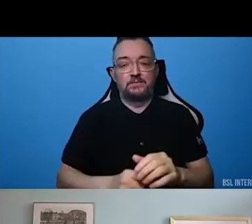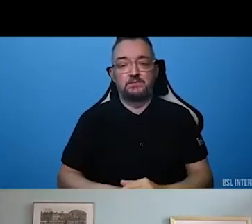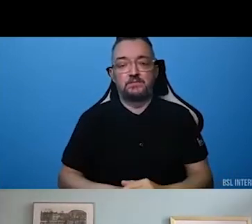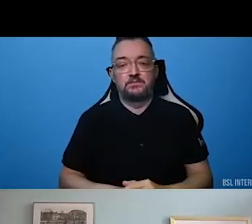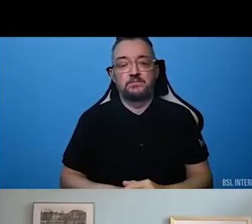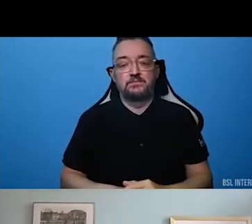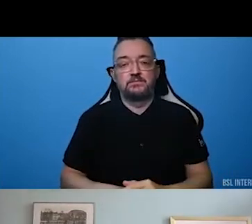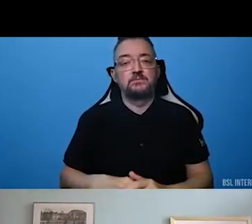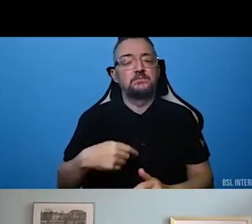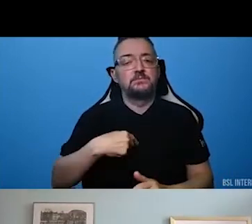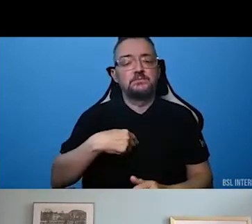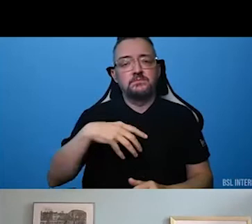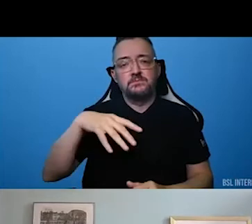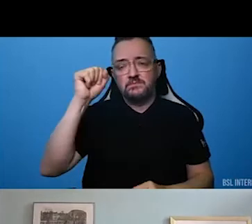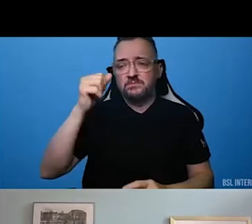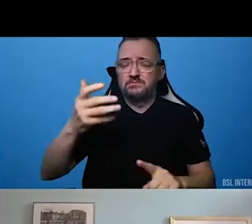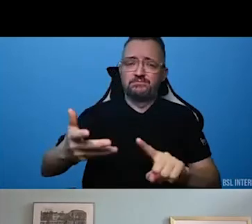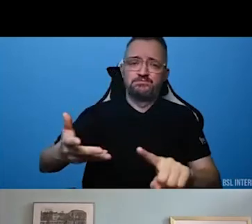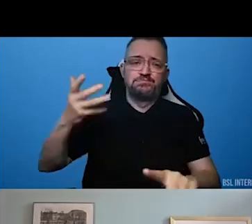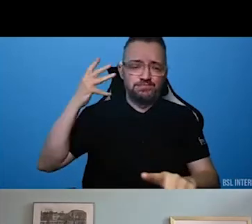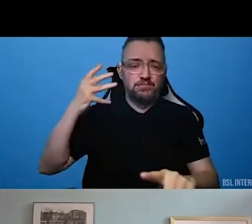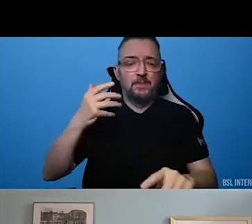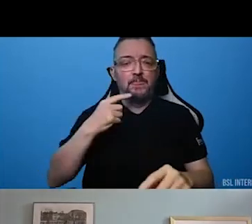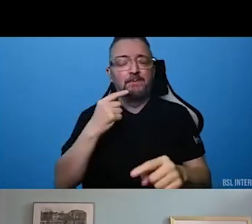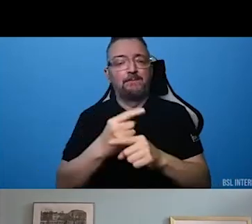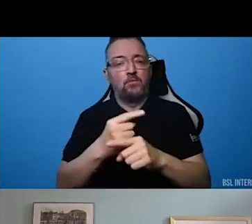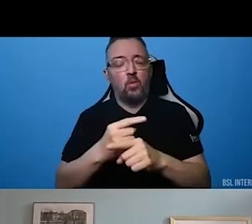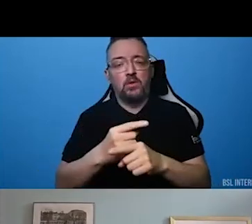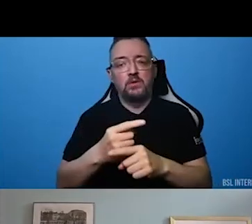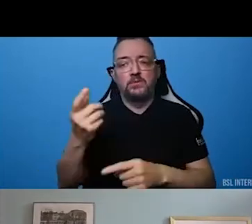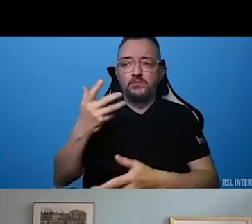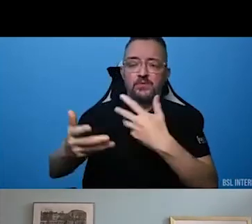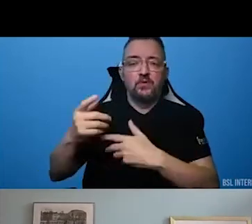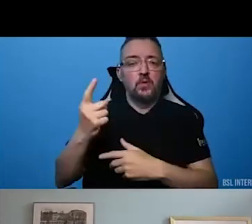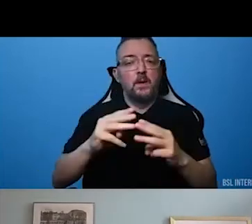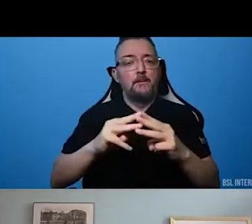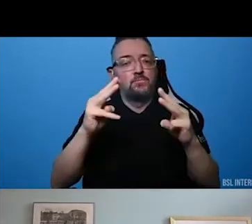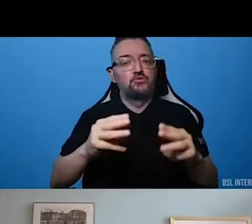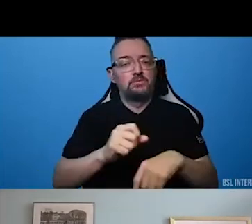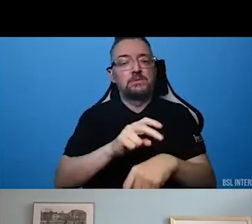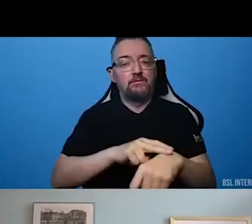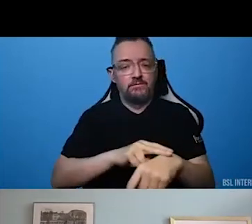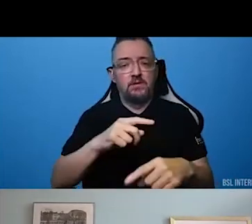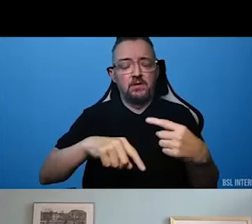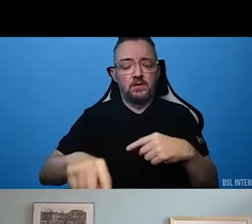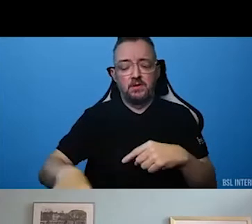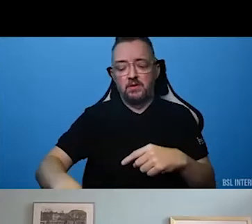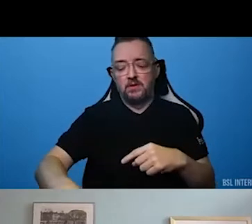And so I remember years ago speaking about this and being told by museum staff that, 'Well we'd like to talk about slavery more